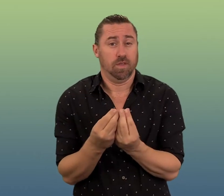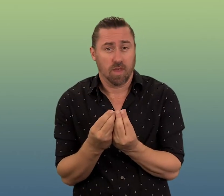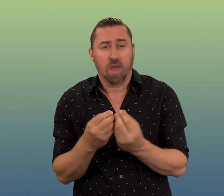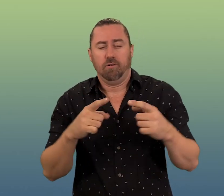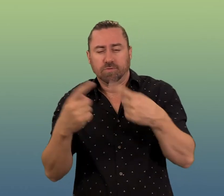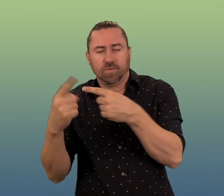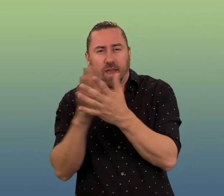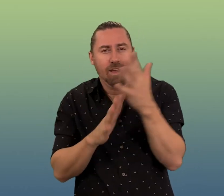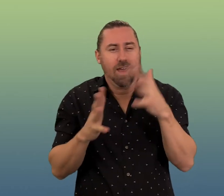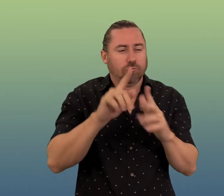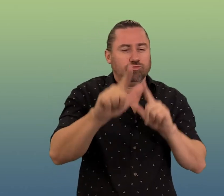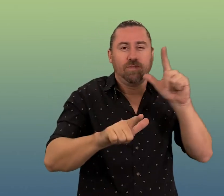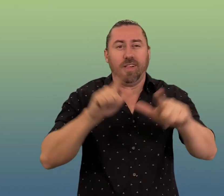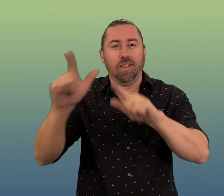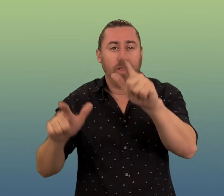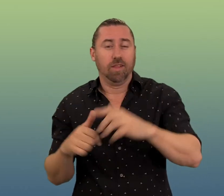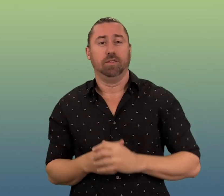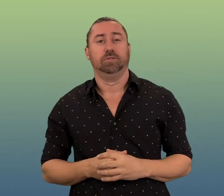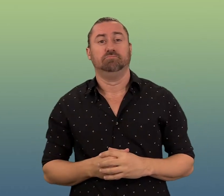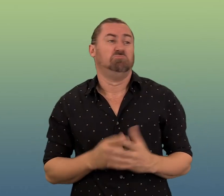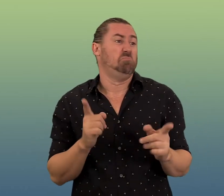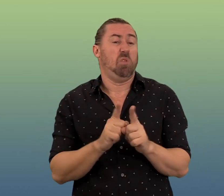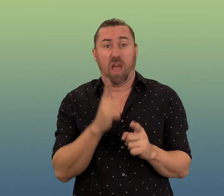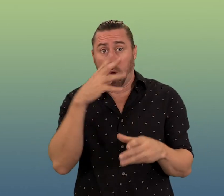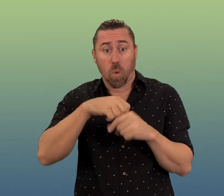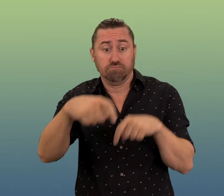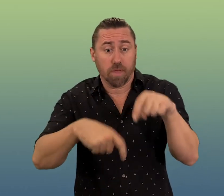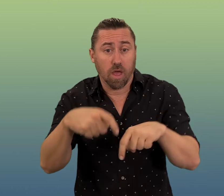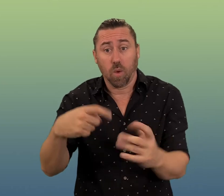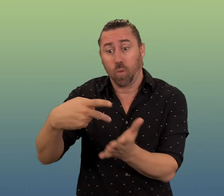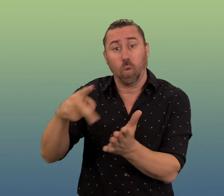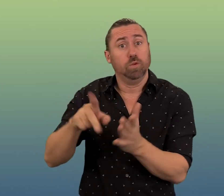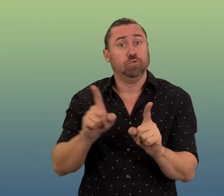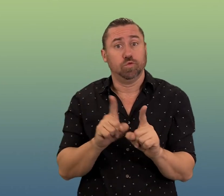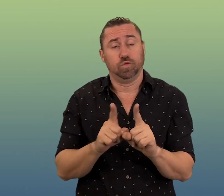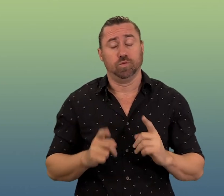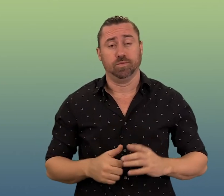and all modes of transport including active modes such as cycling and walking.